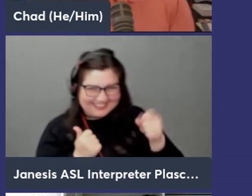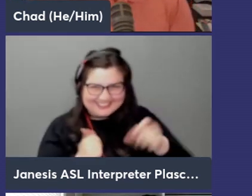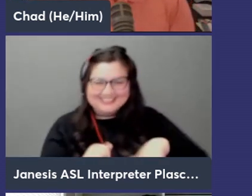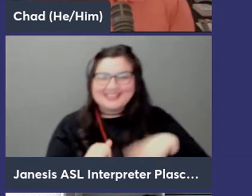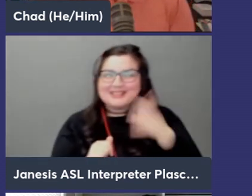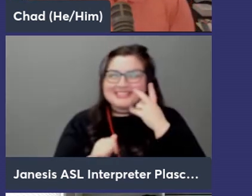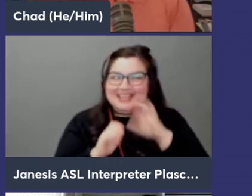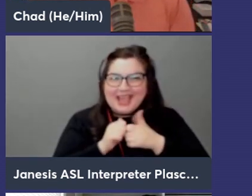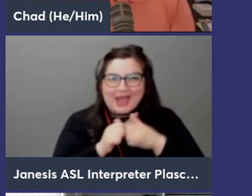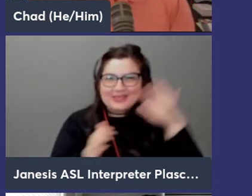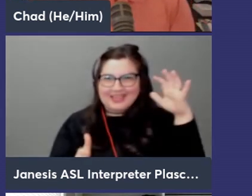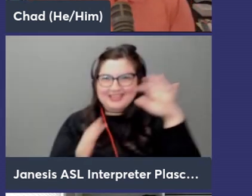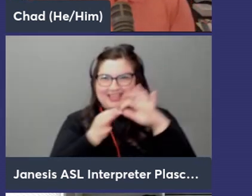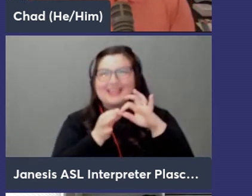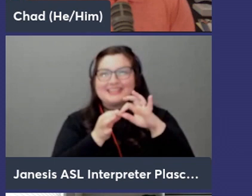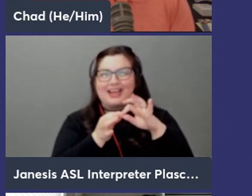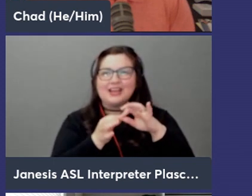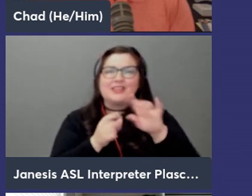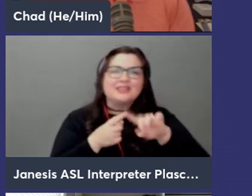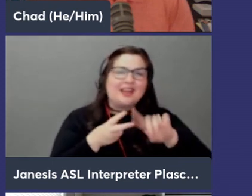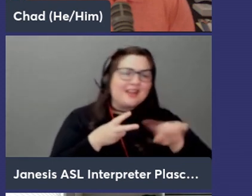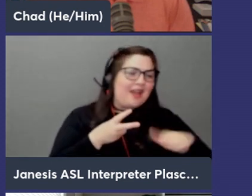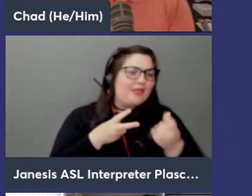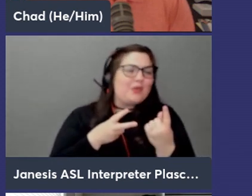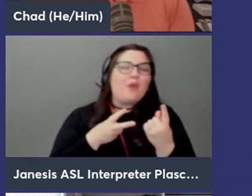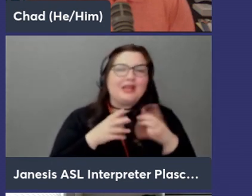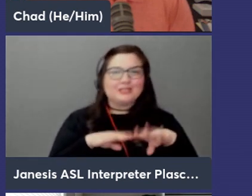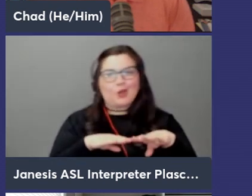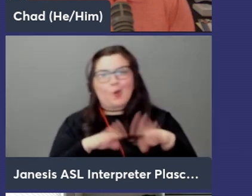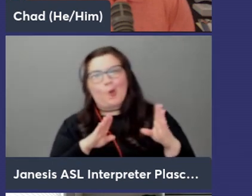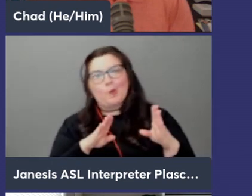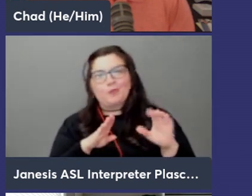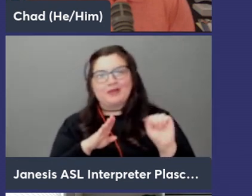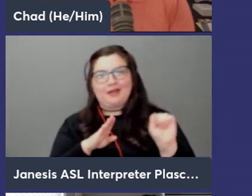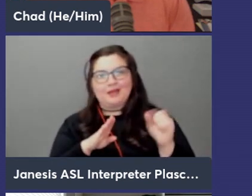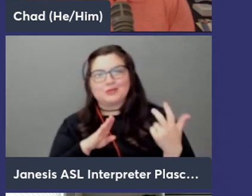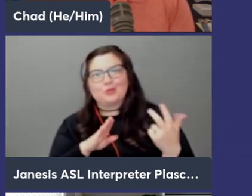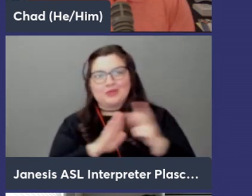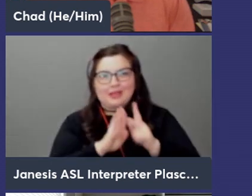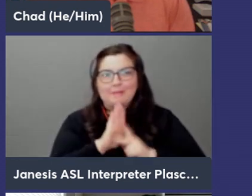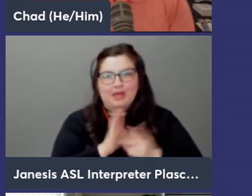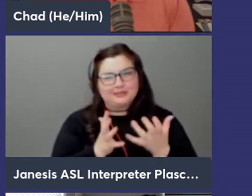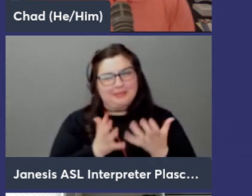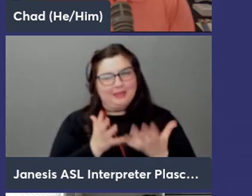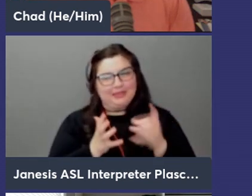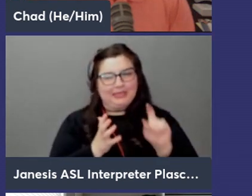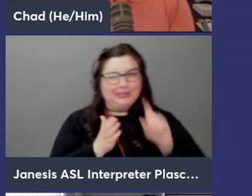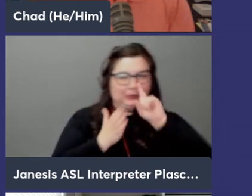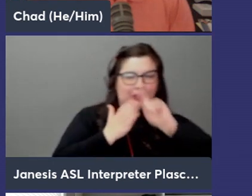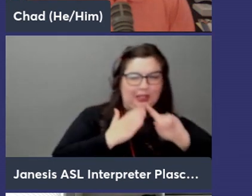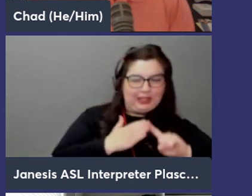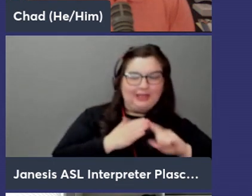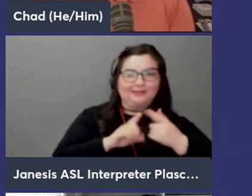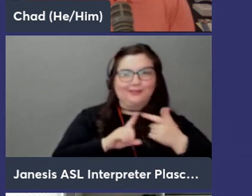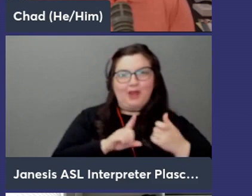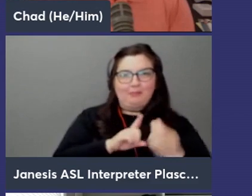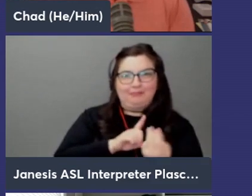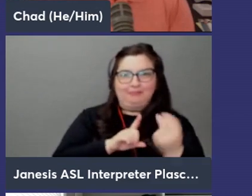There's also this open S3 policy that we probably want to take a look at from an infrastructure perspective.